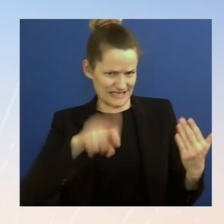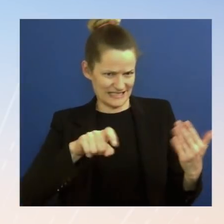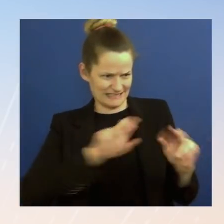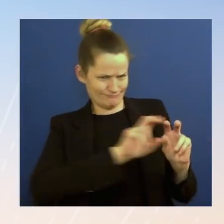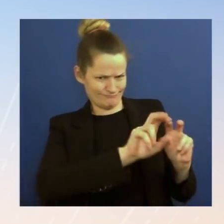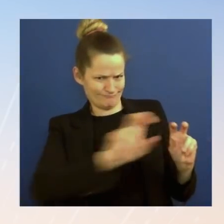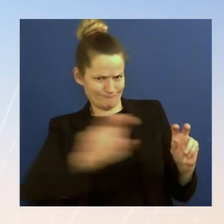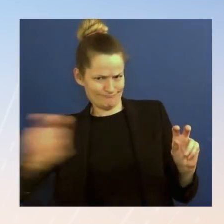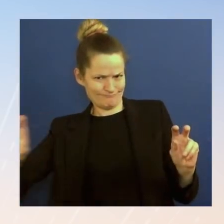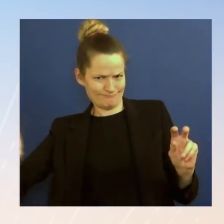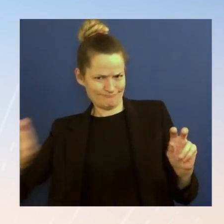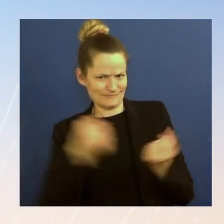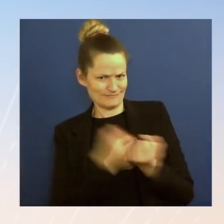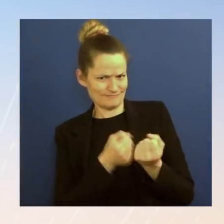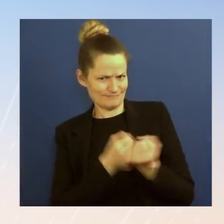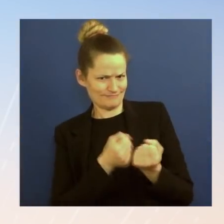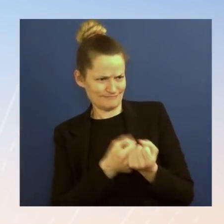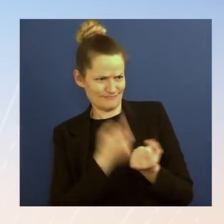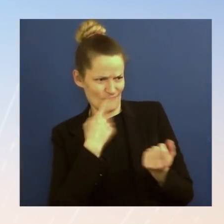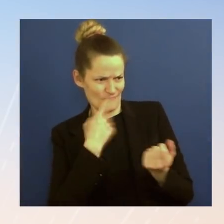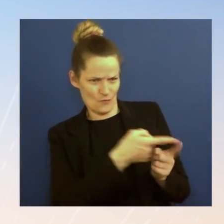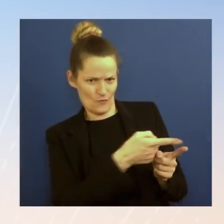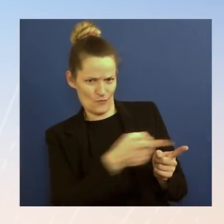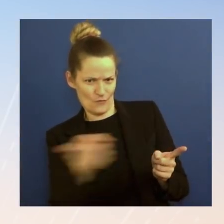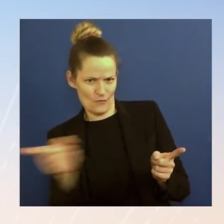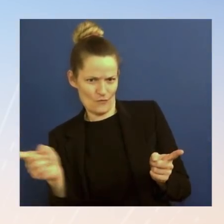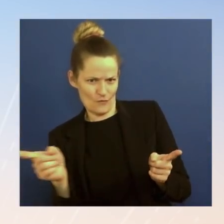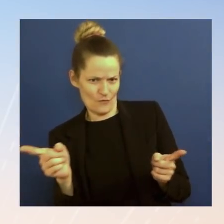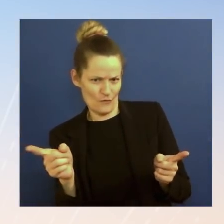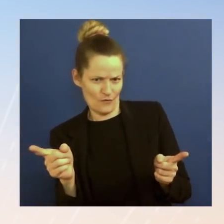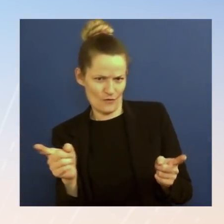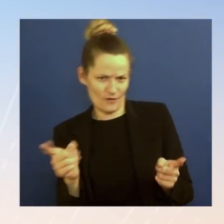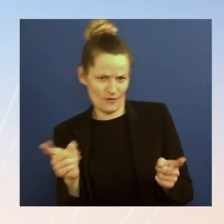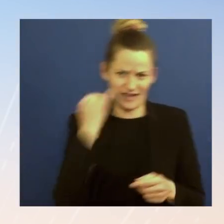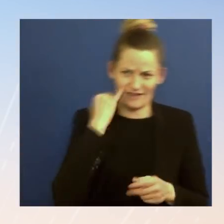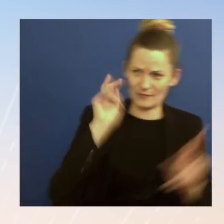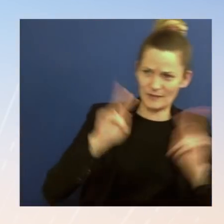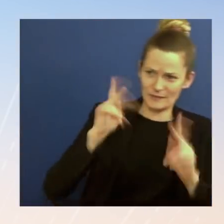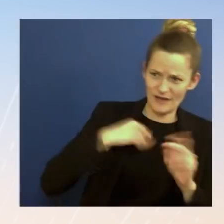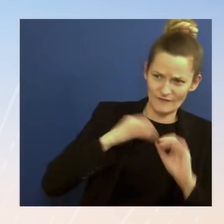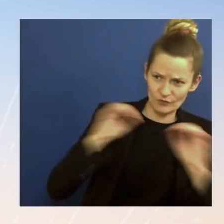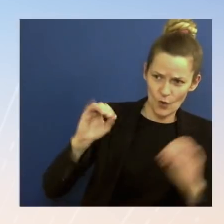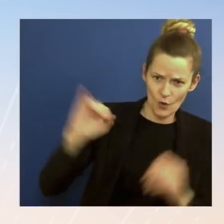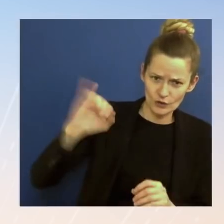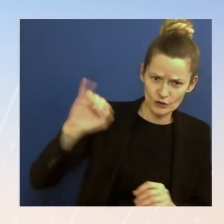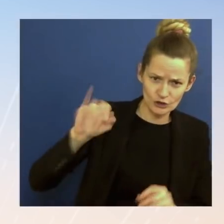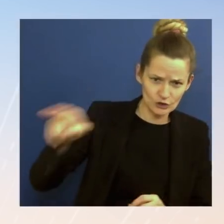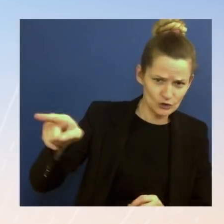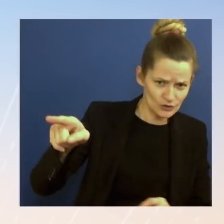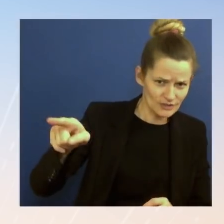people who are relying on access to free treatments, testing, vaccines. Obviously, these are programs